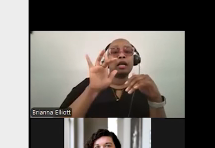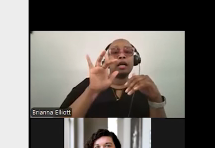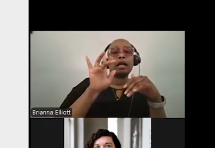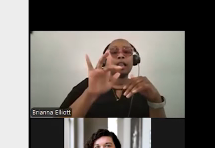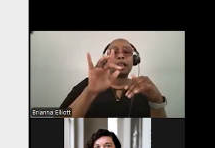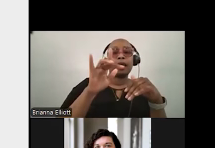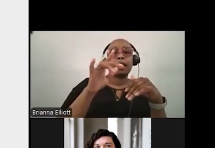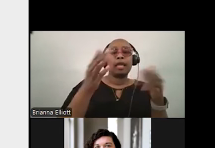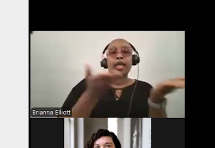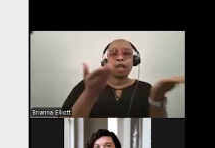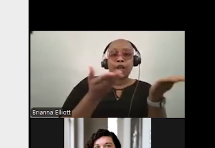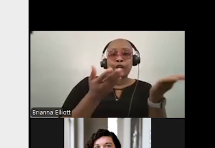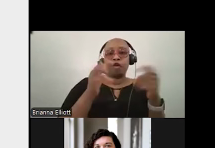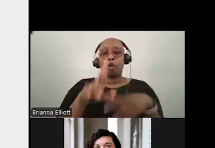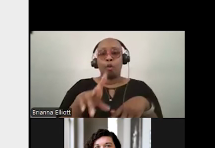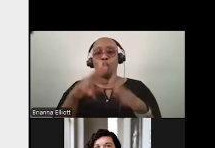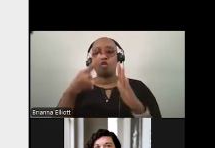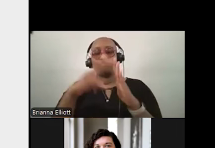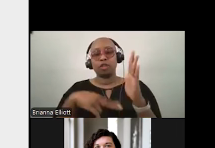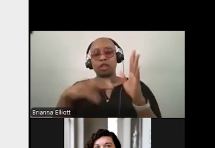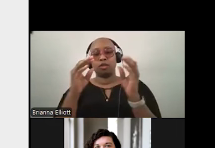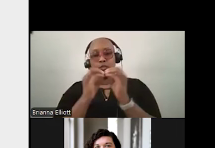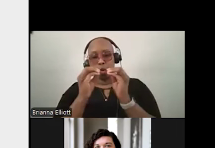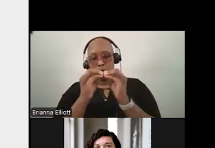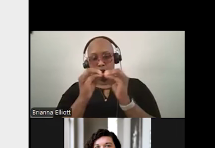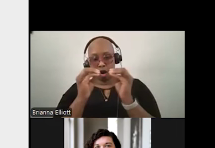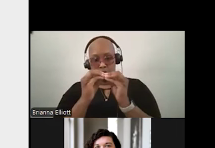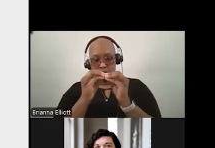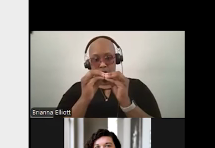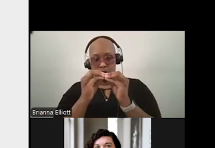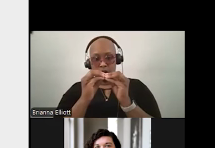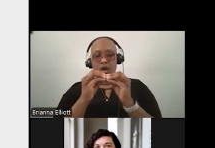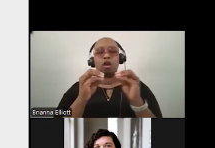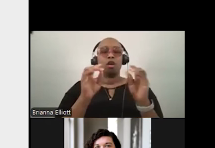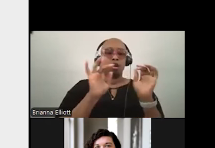close your eyes and I'm going to tell you where you're supposed to go. Okay. Click here. Also,